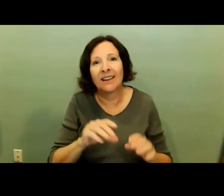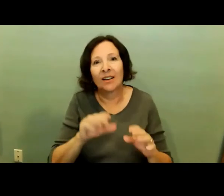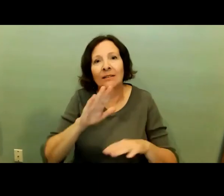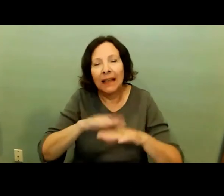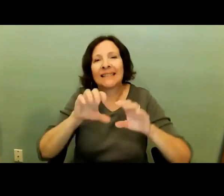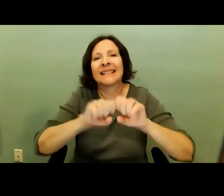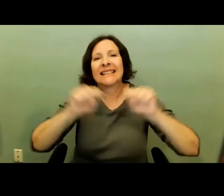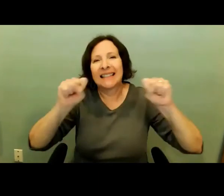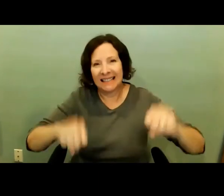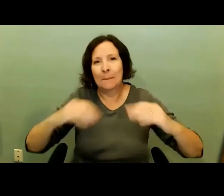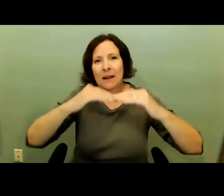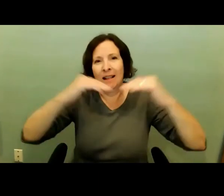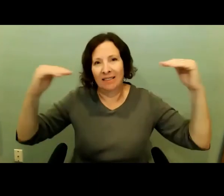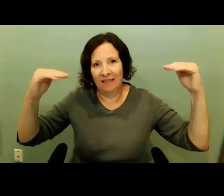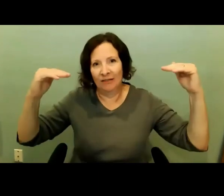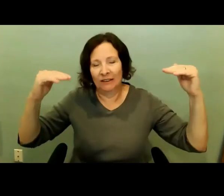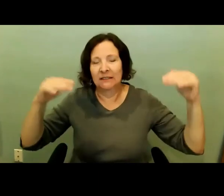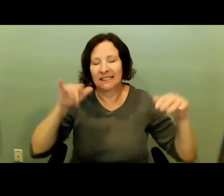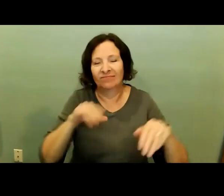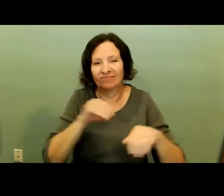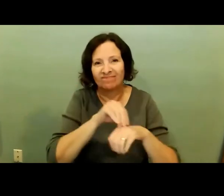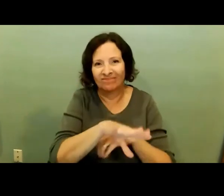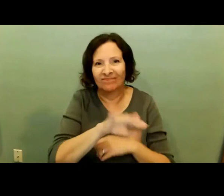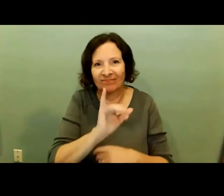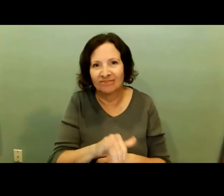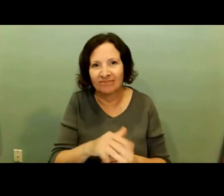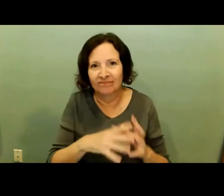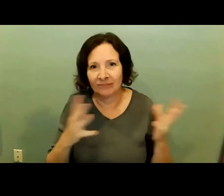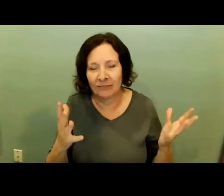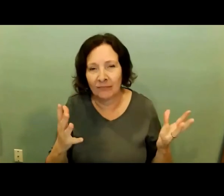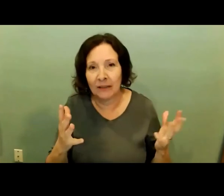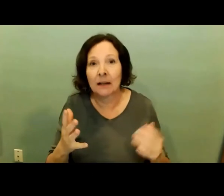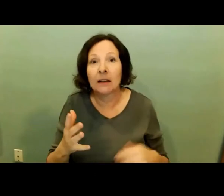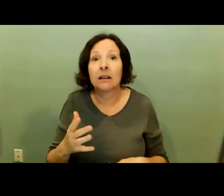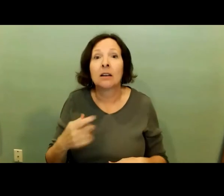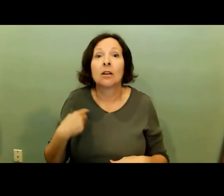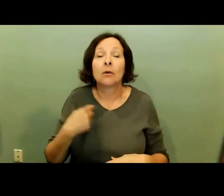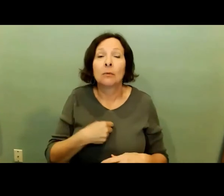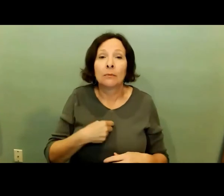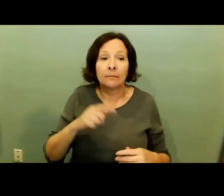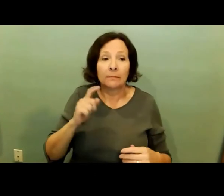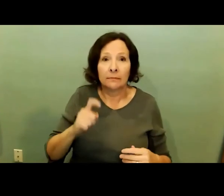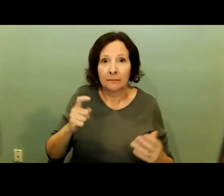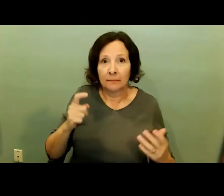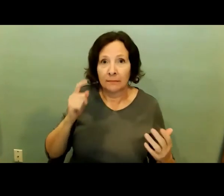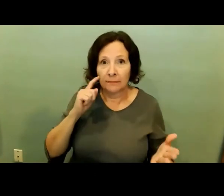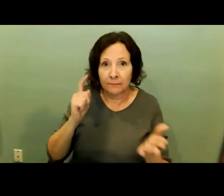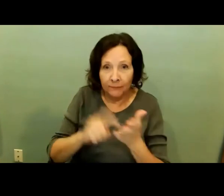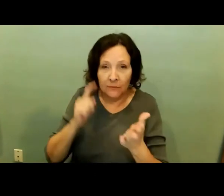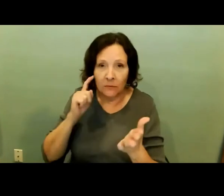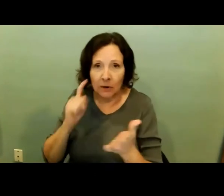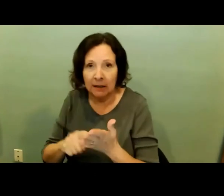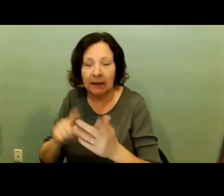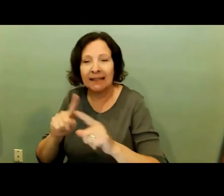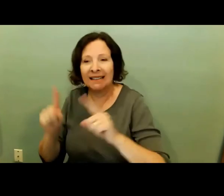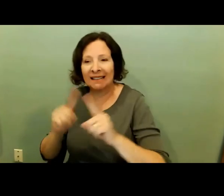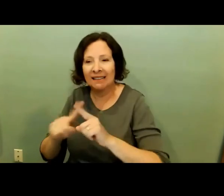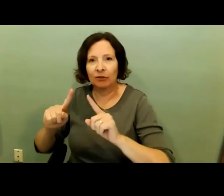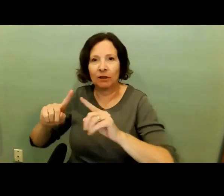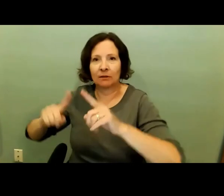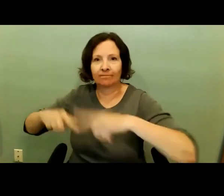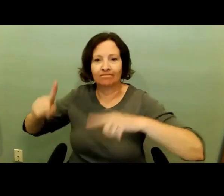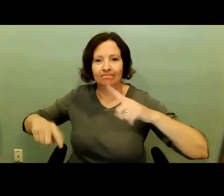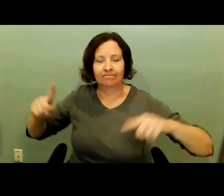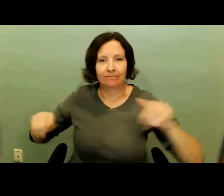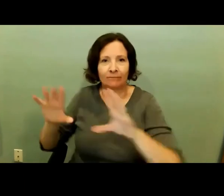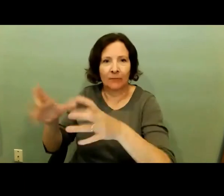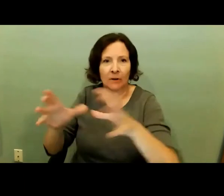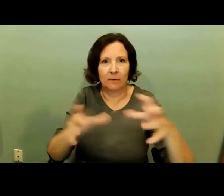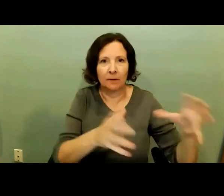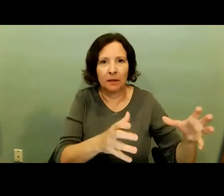recognition bias dehumanizes individuals into ethnic groups racial groups.